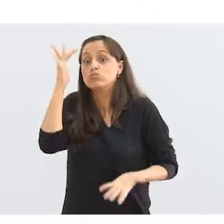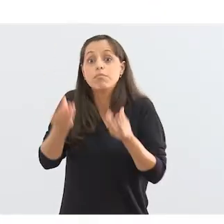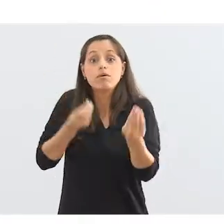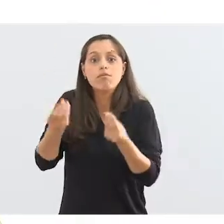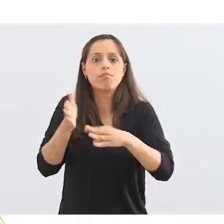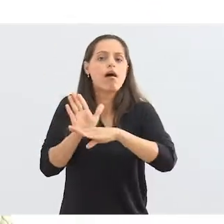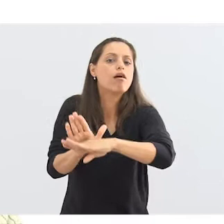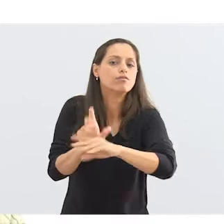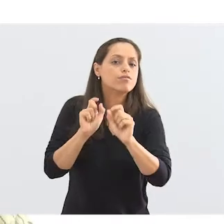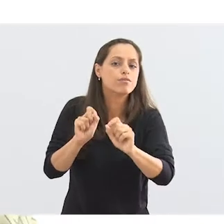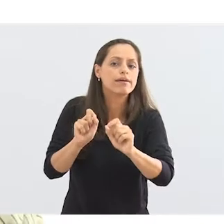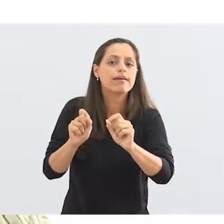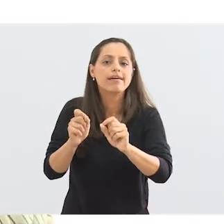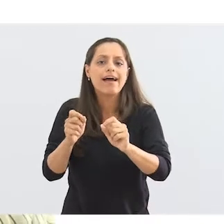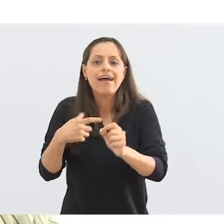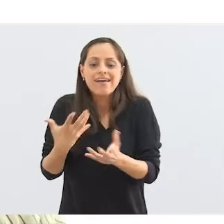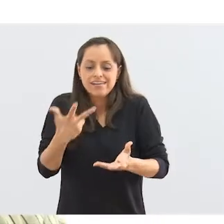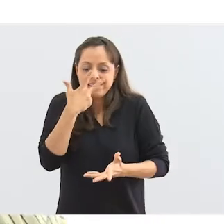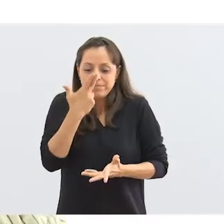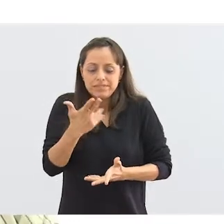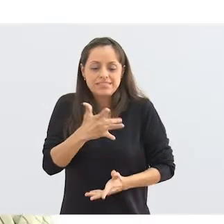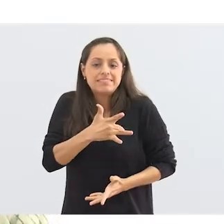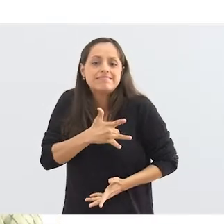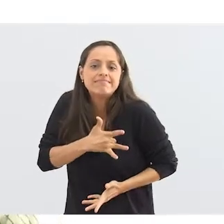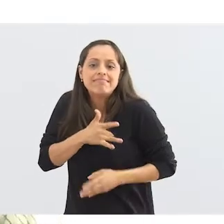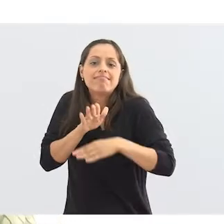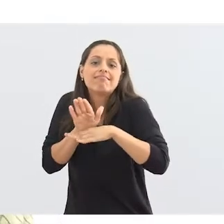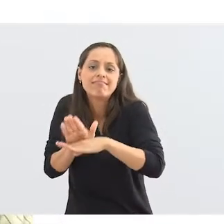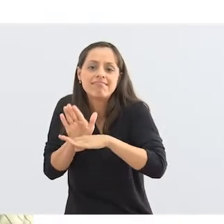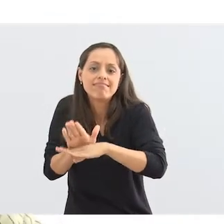When you see a person with a disability,